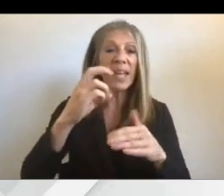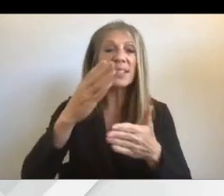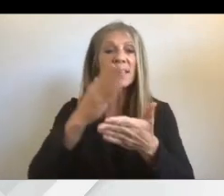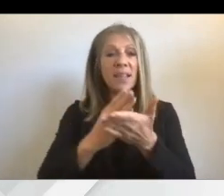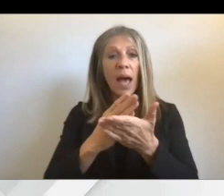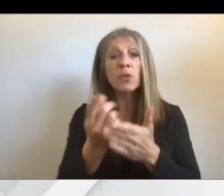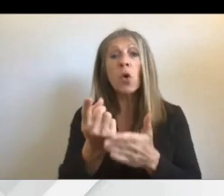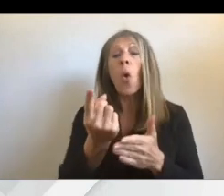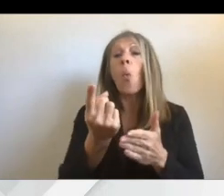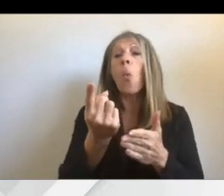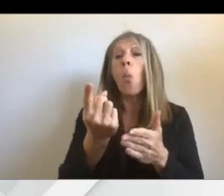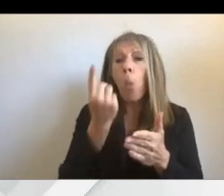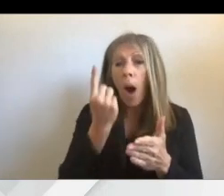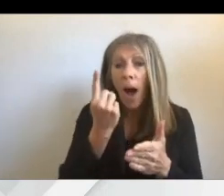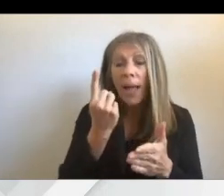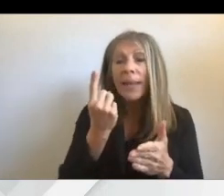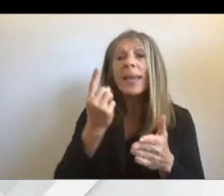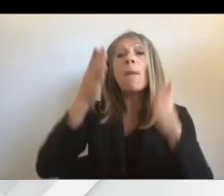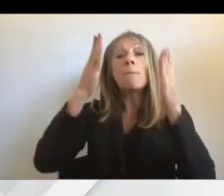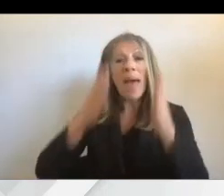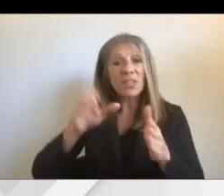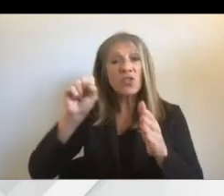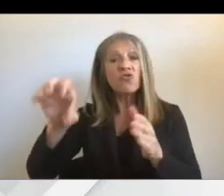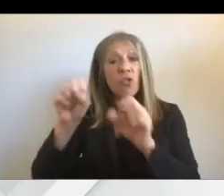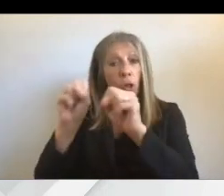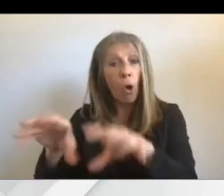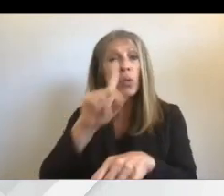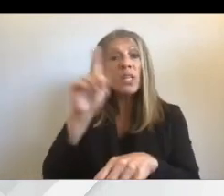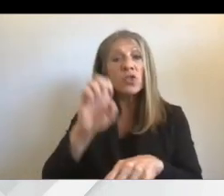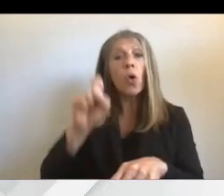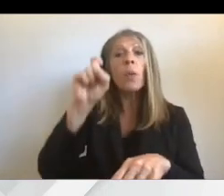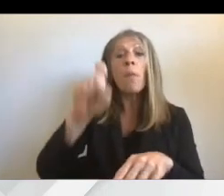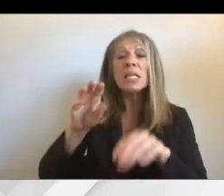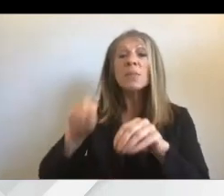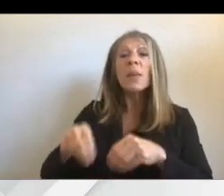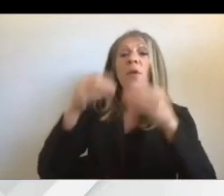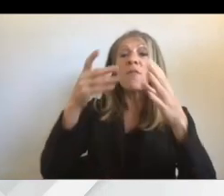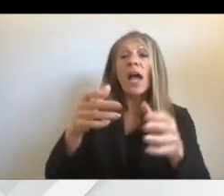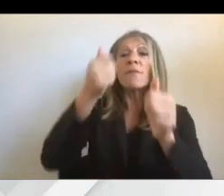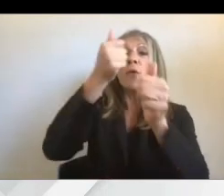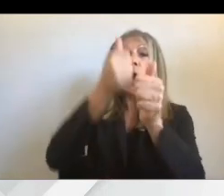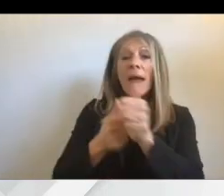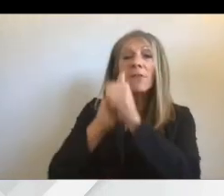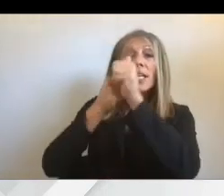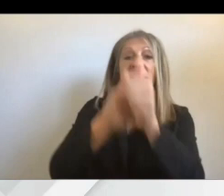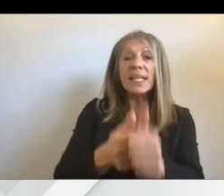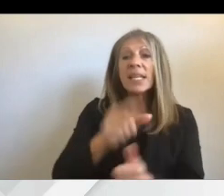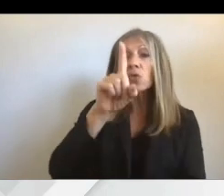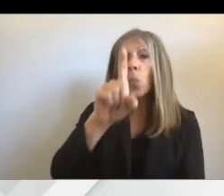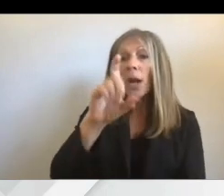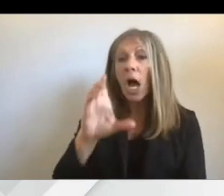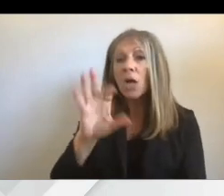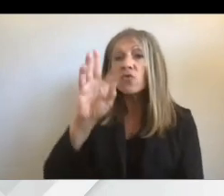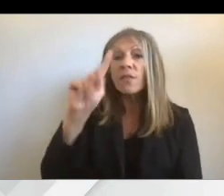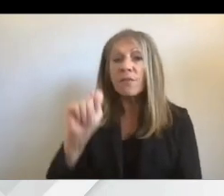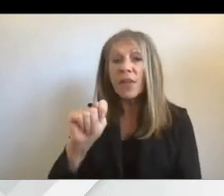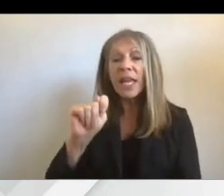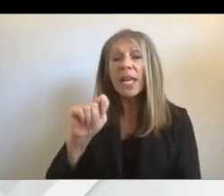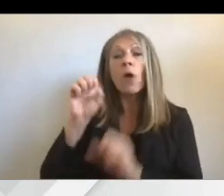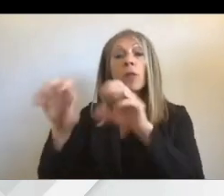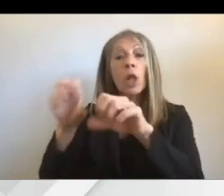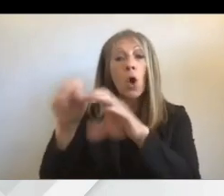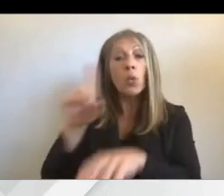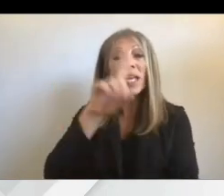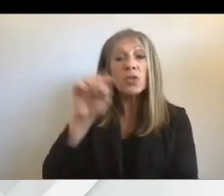zone must be provided for every continuous 100 feet of loading zone space, or a fraction thereof.